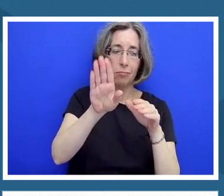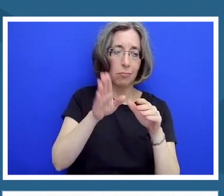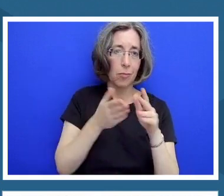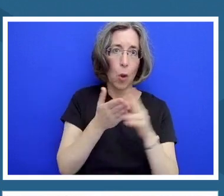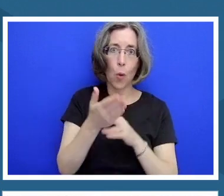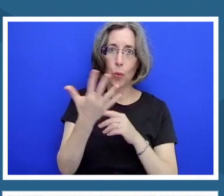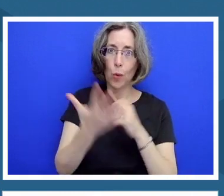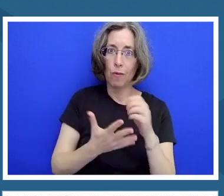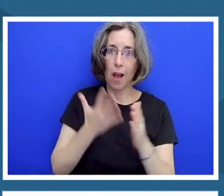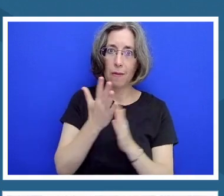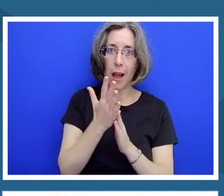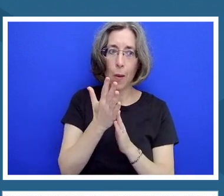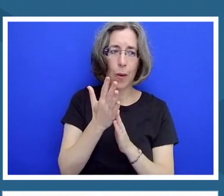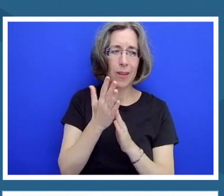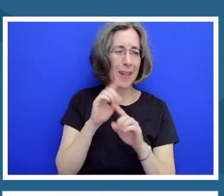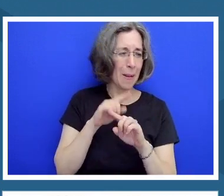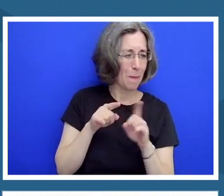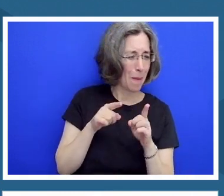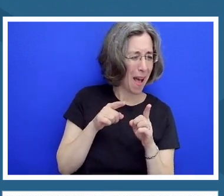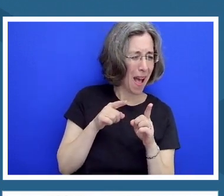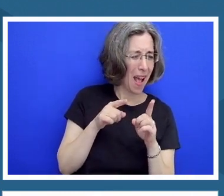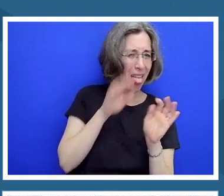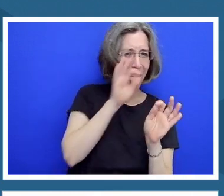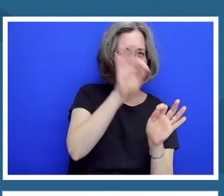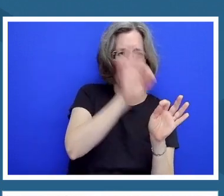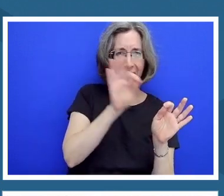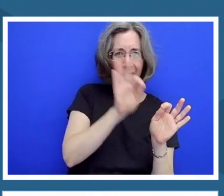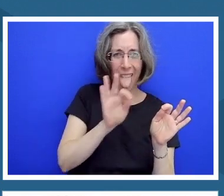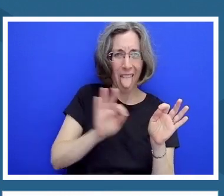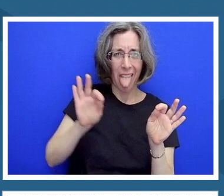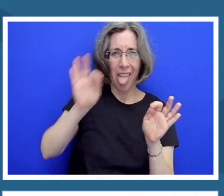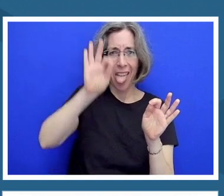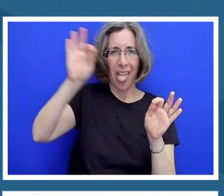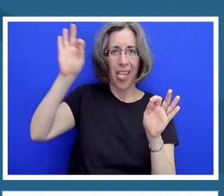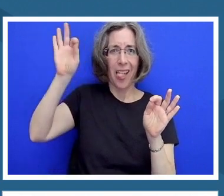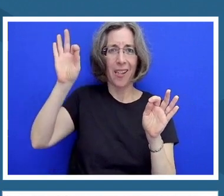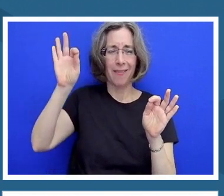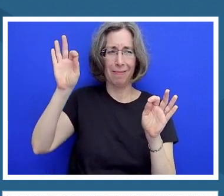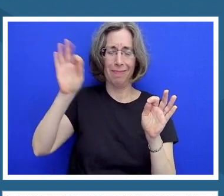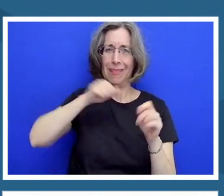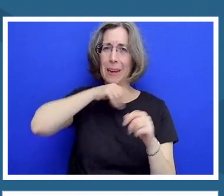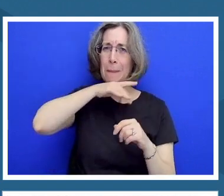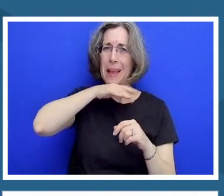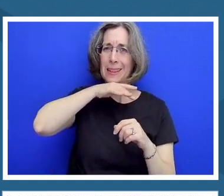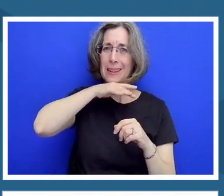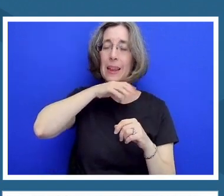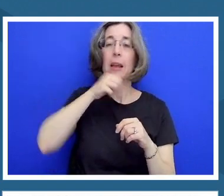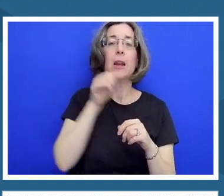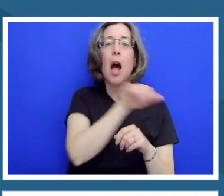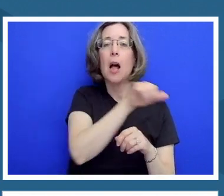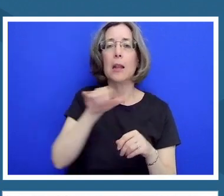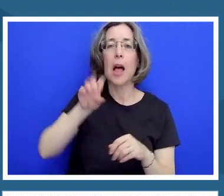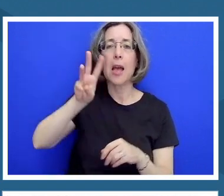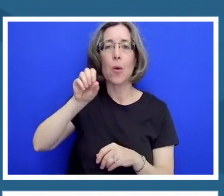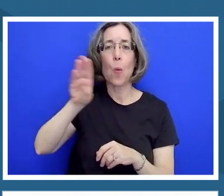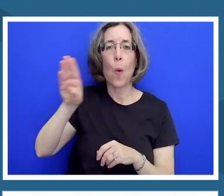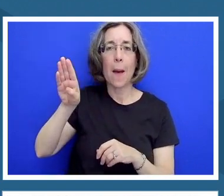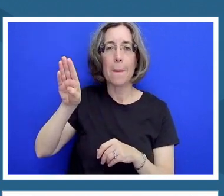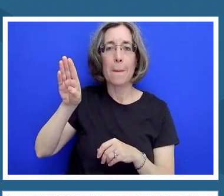looks a little messier than the dip that the james webb space telescope